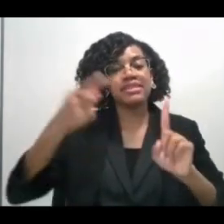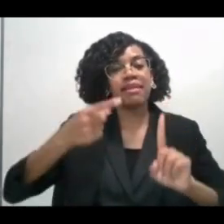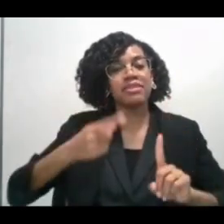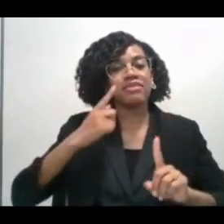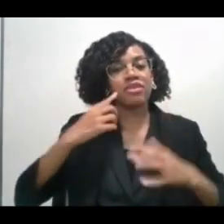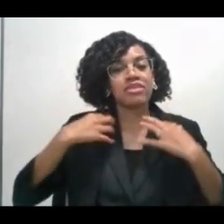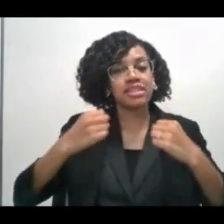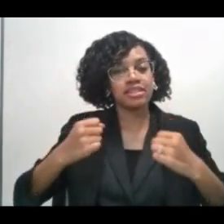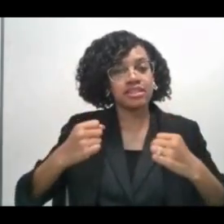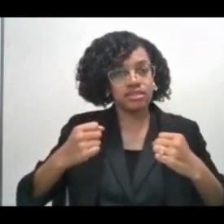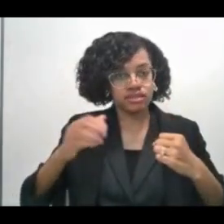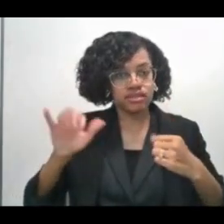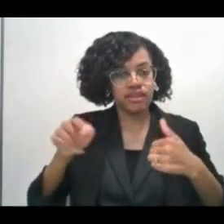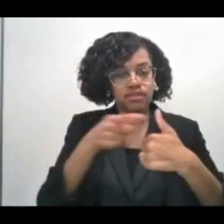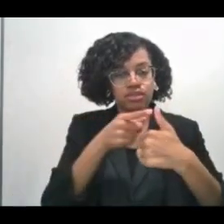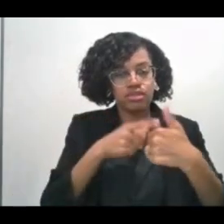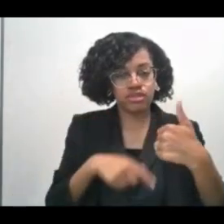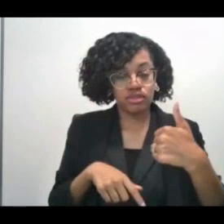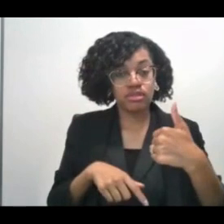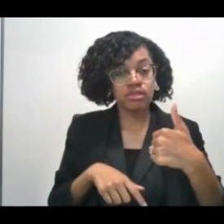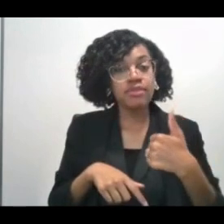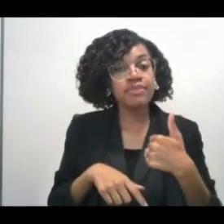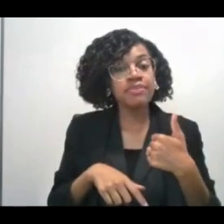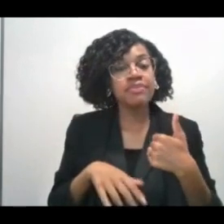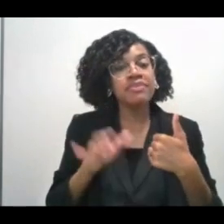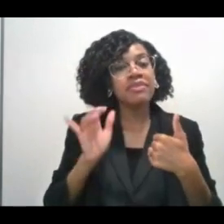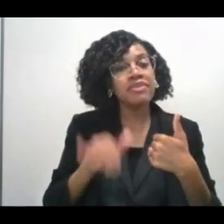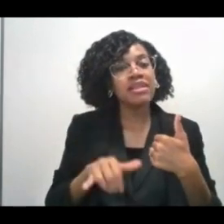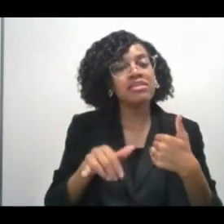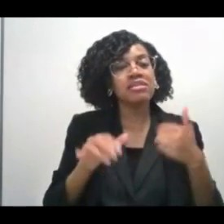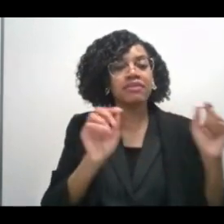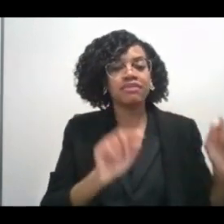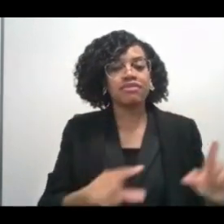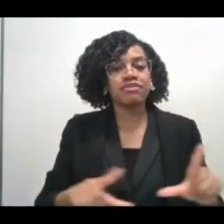implementation framework on the US climate resilience toolkit.